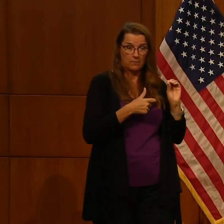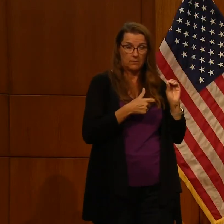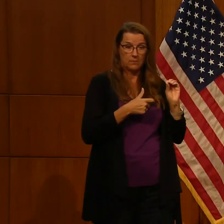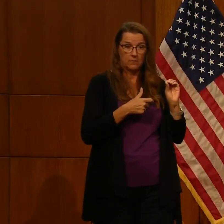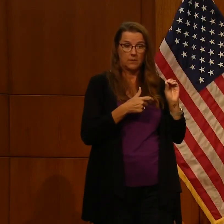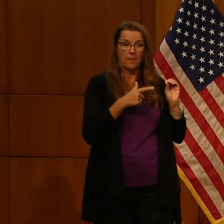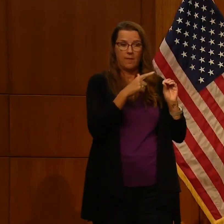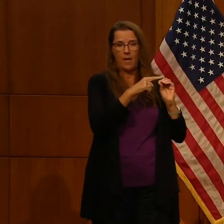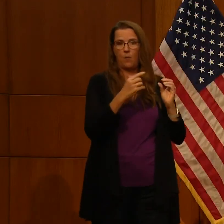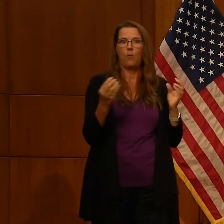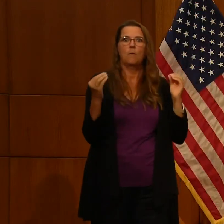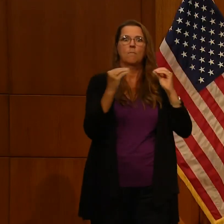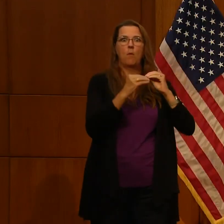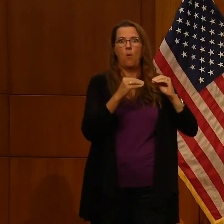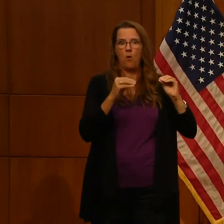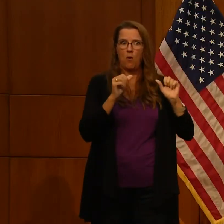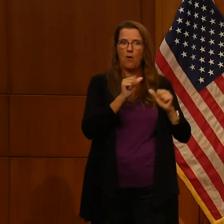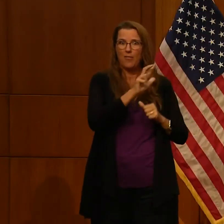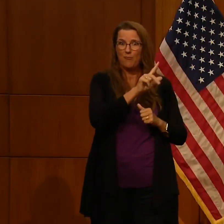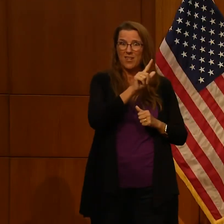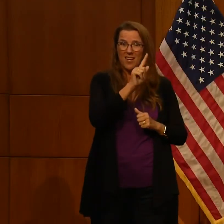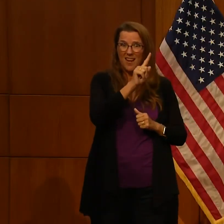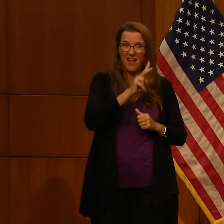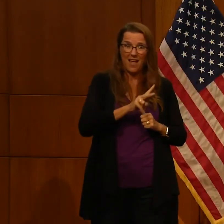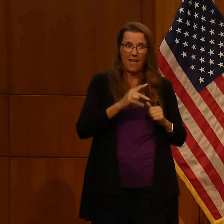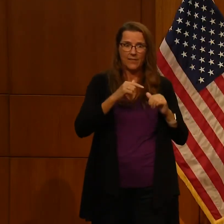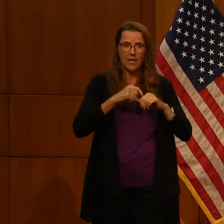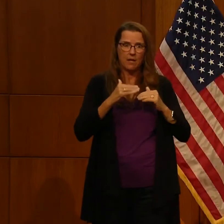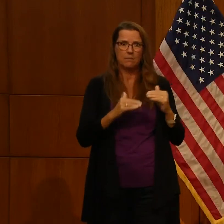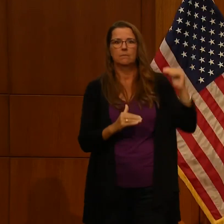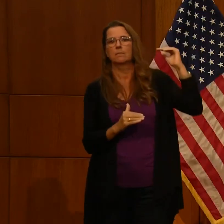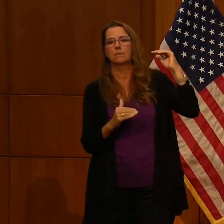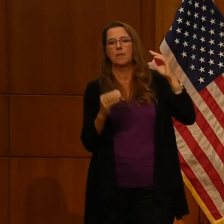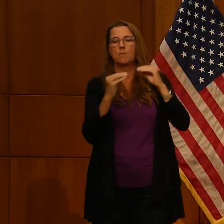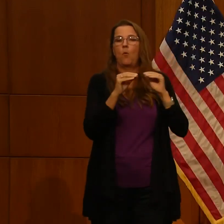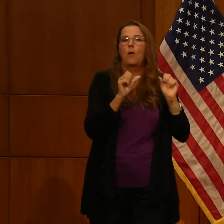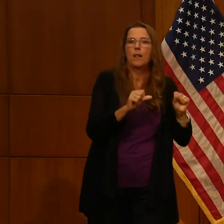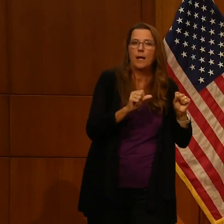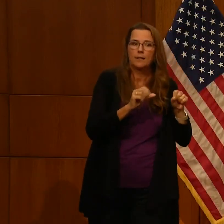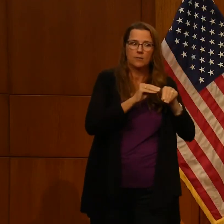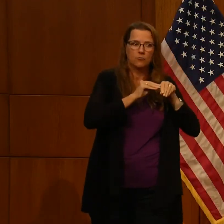MASS REQUIREMENTS WERE 3.5